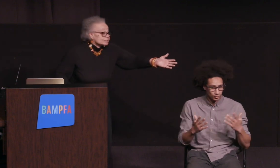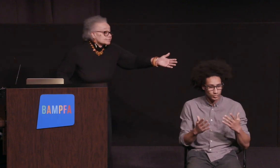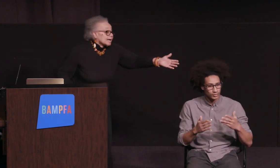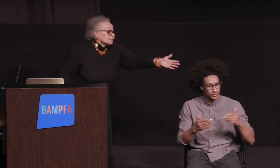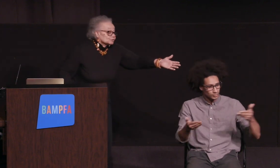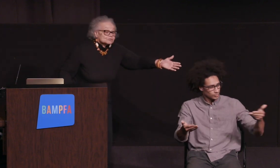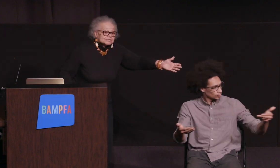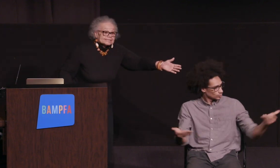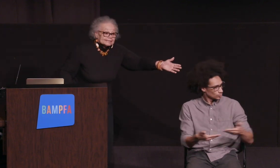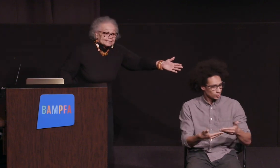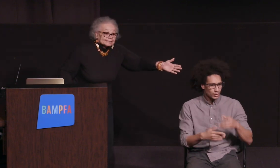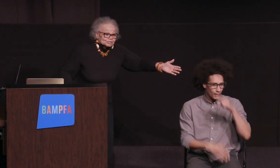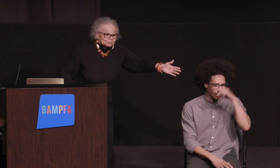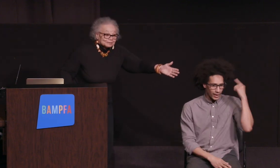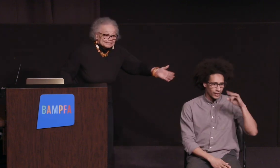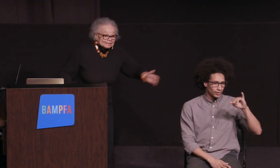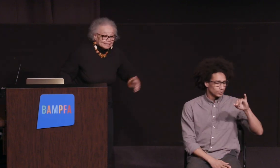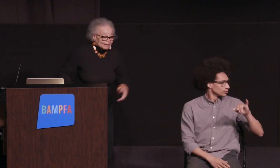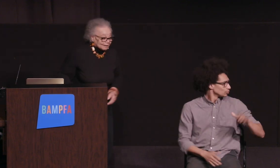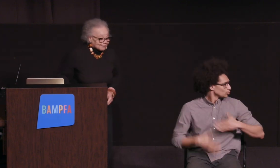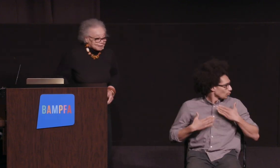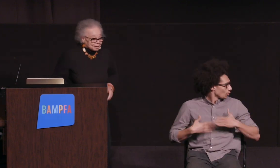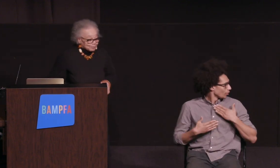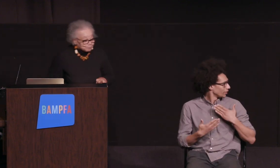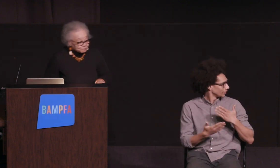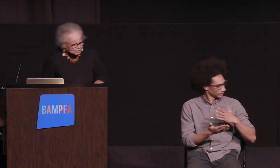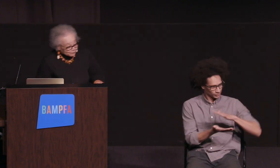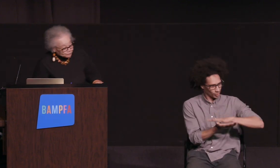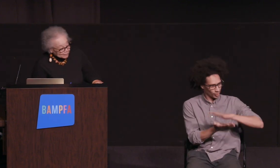scholars sitting next to me.